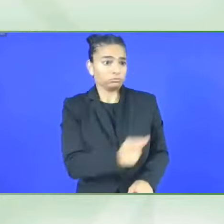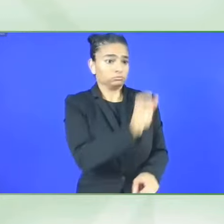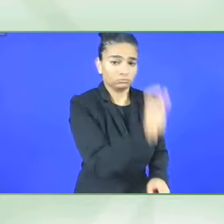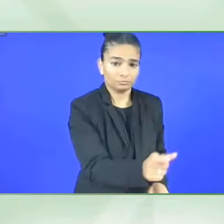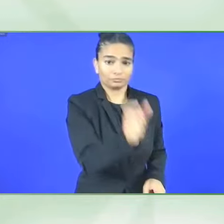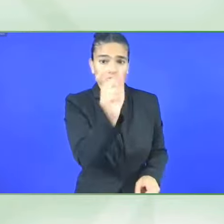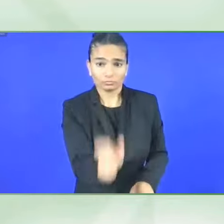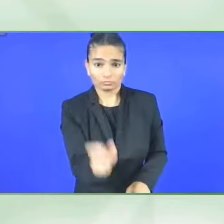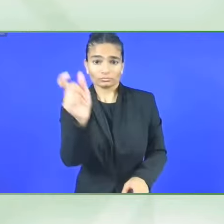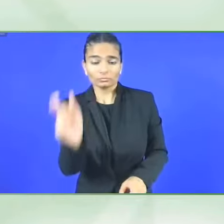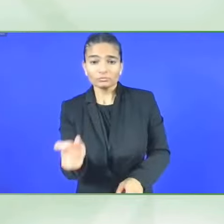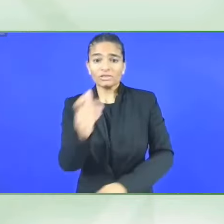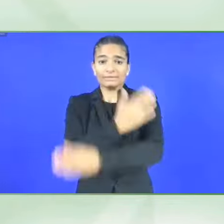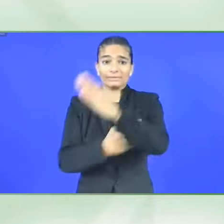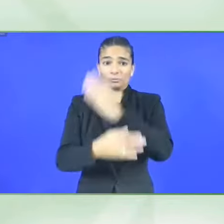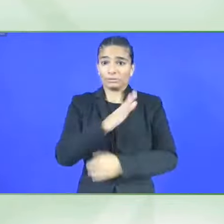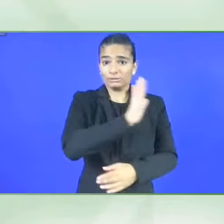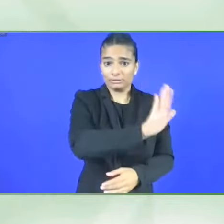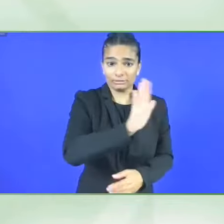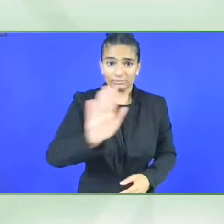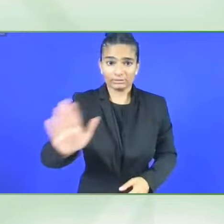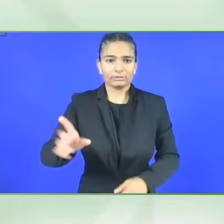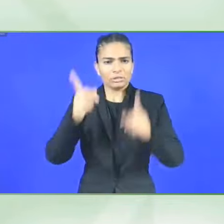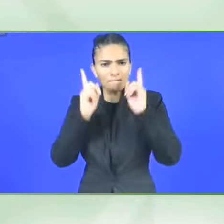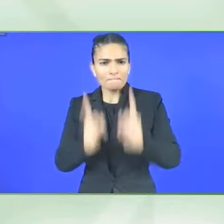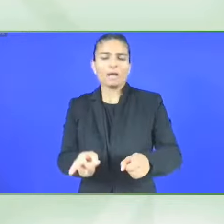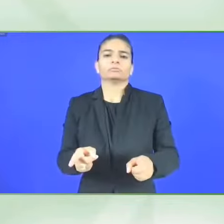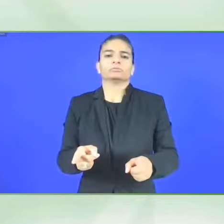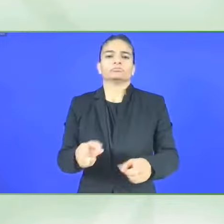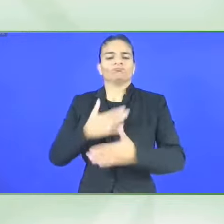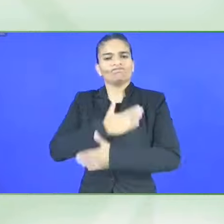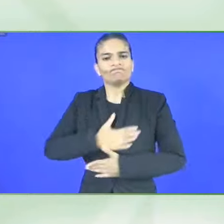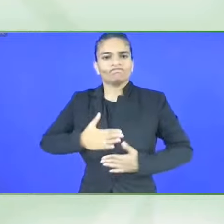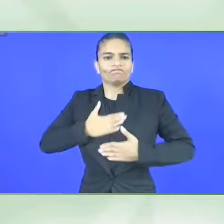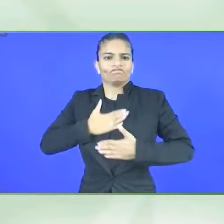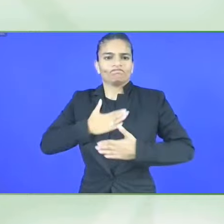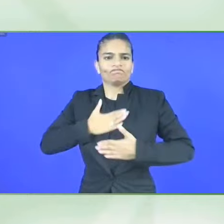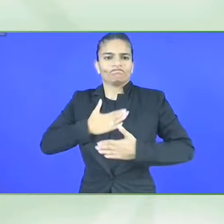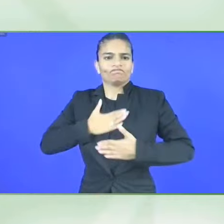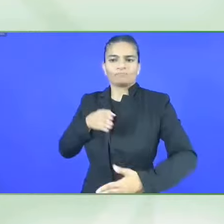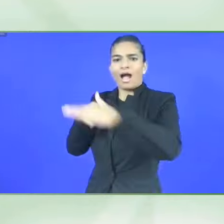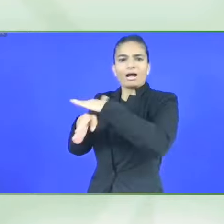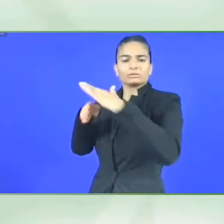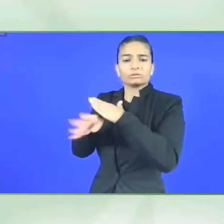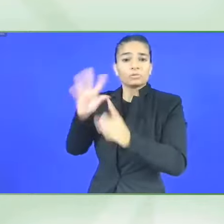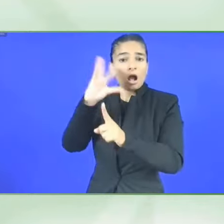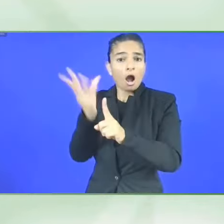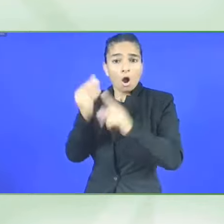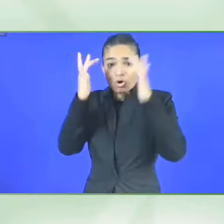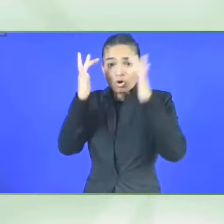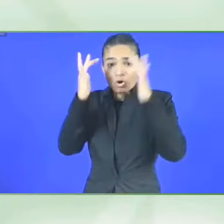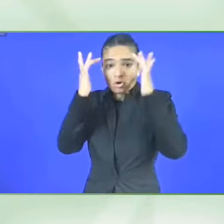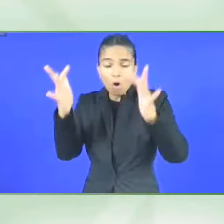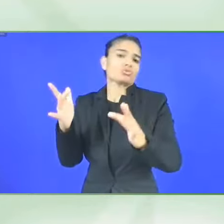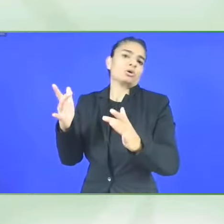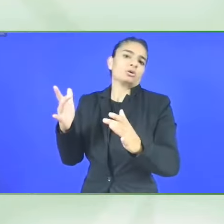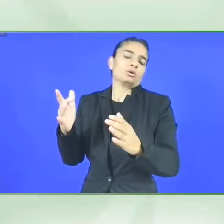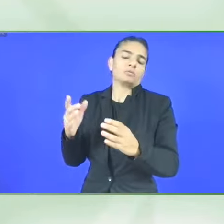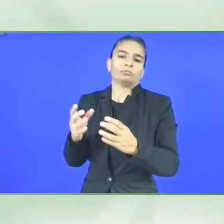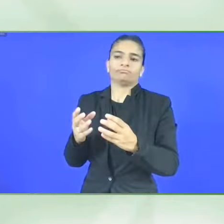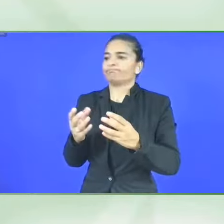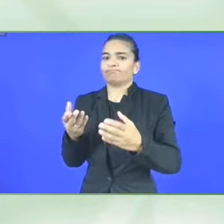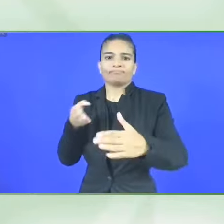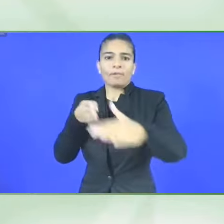Today, we are gathered to address a crucial aspect of human rights which is often overlooked,